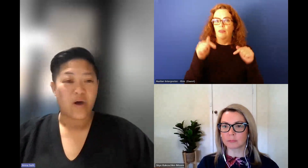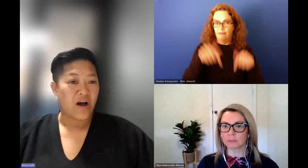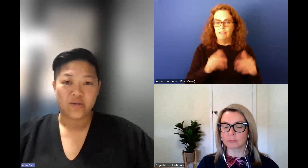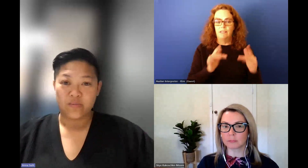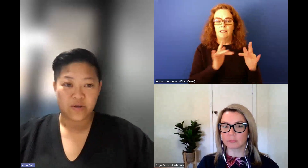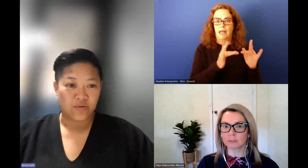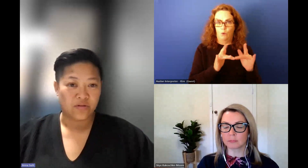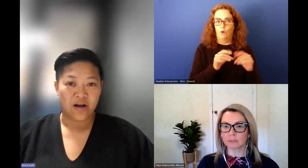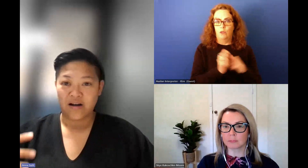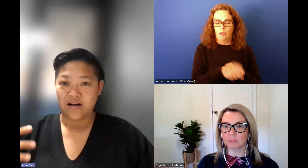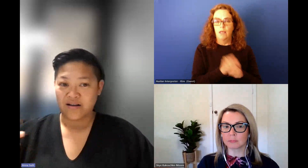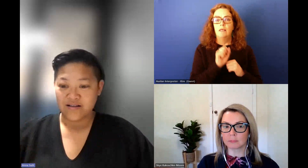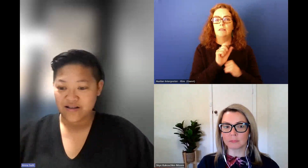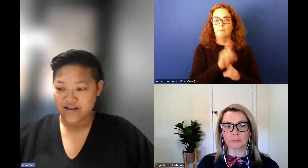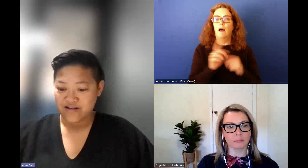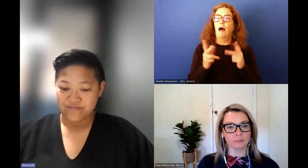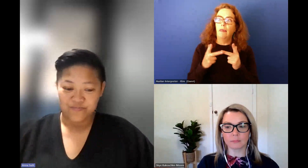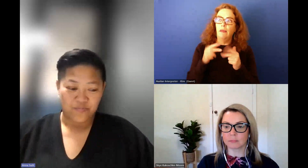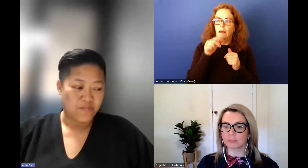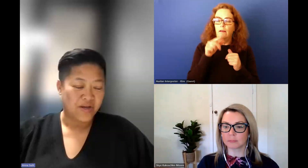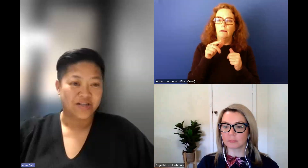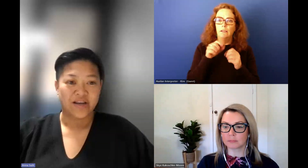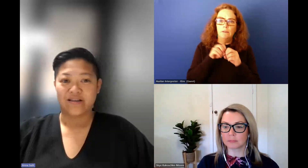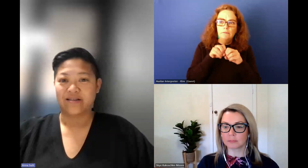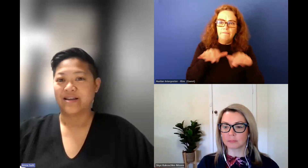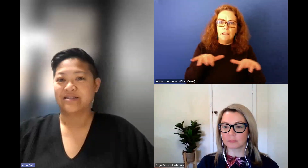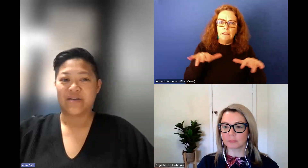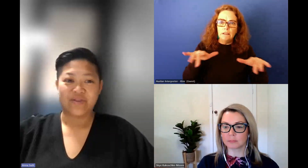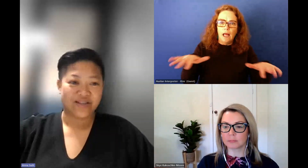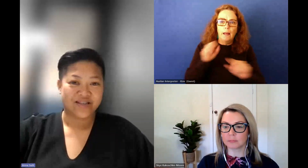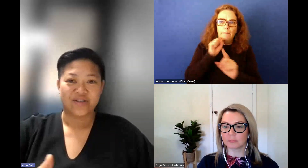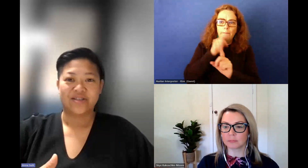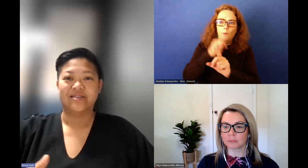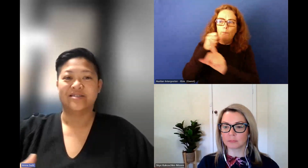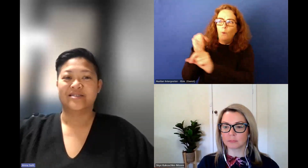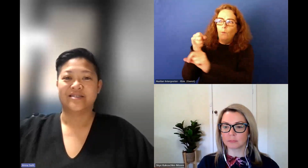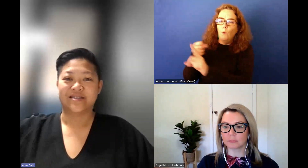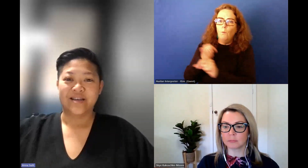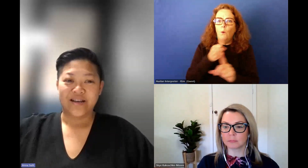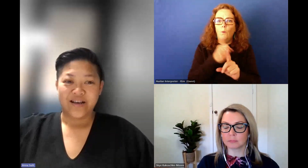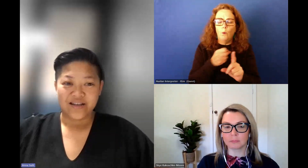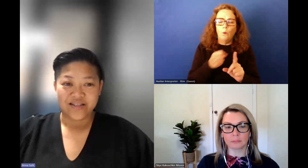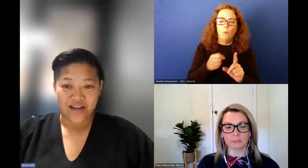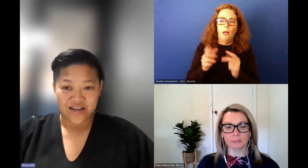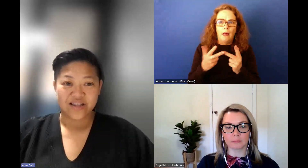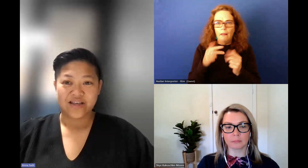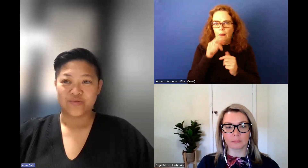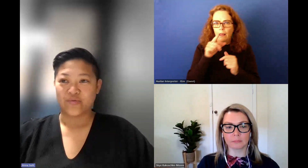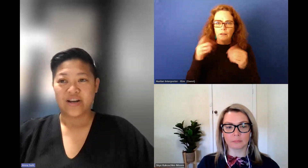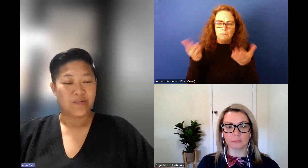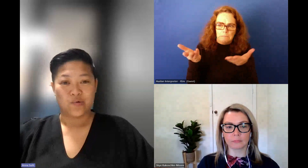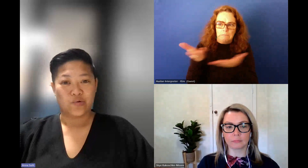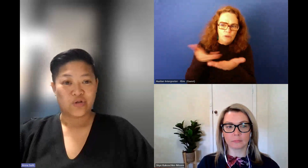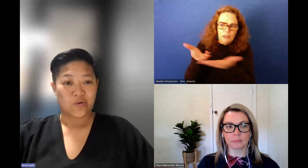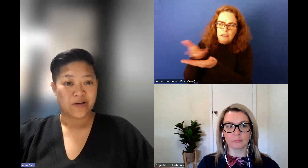know where other people are meeting and having discussions and taking these really important